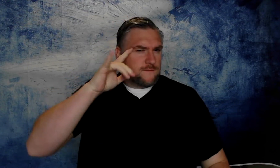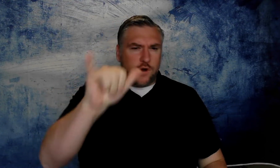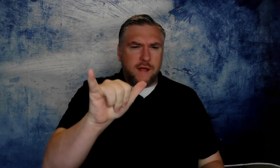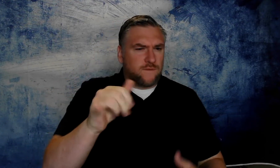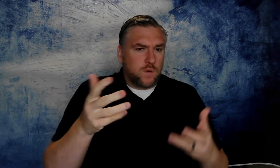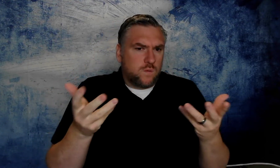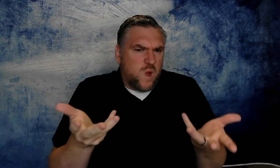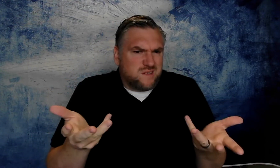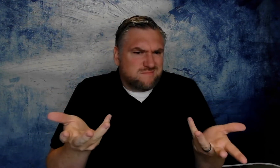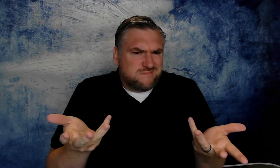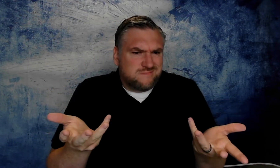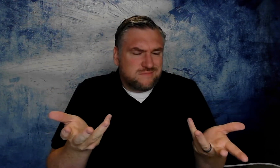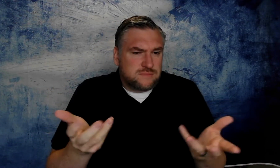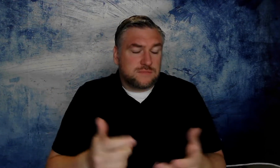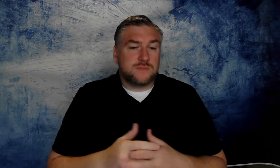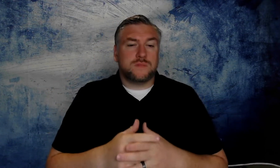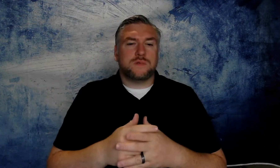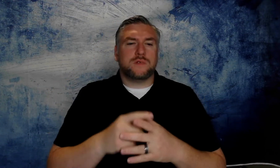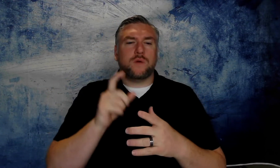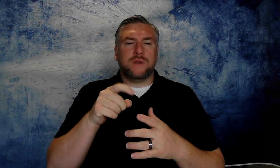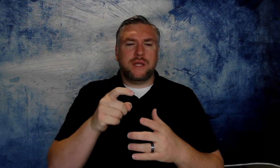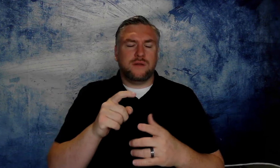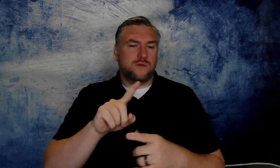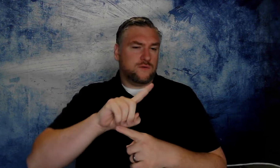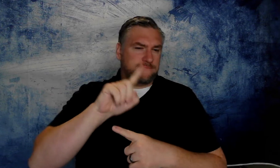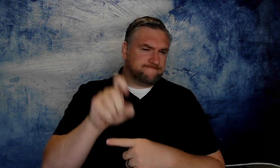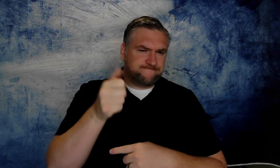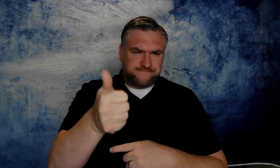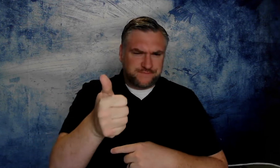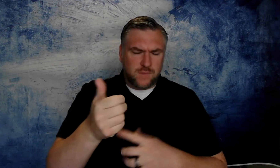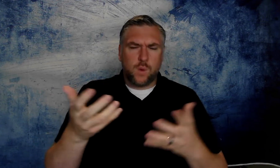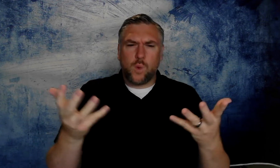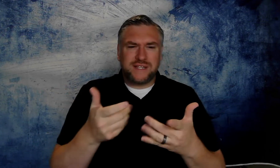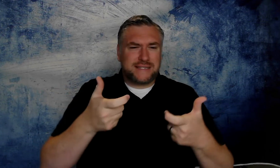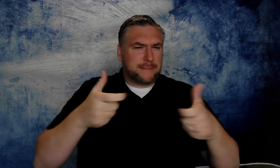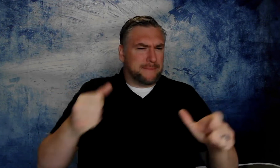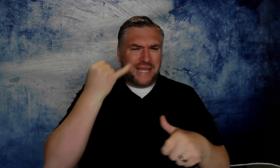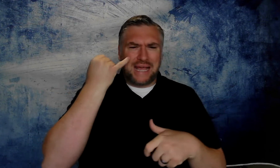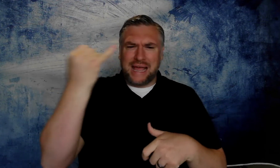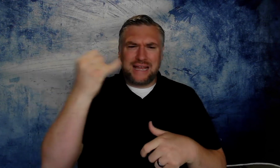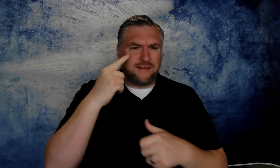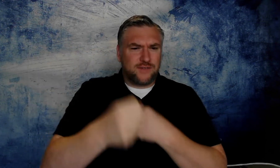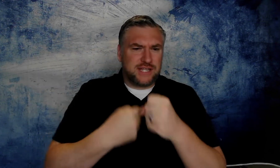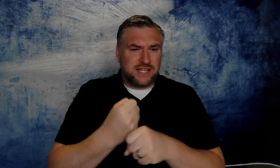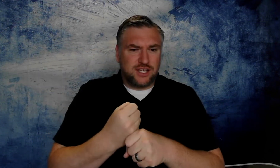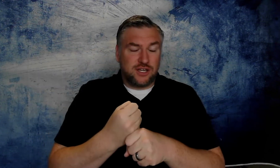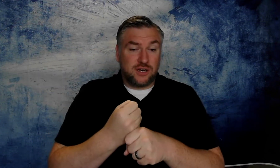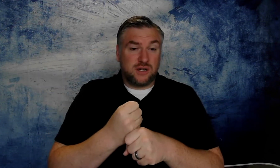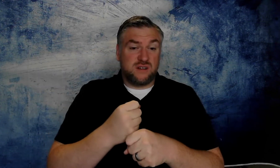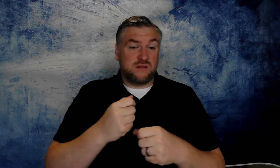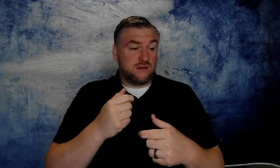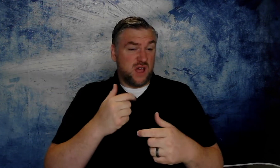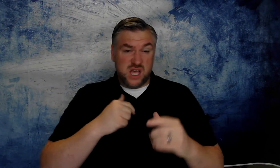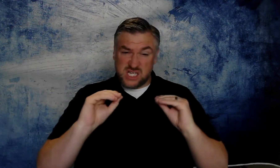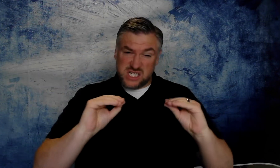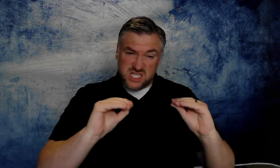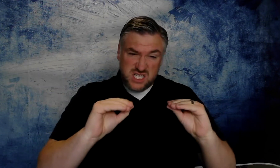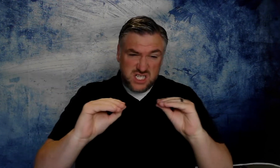What has the student learned? What's going to stick in students minds forever? We need to question ourselves. What's the big idea for the year?